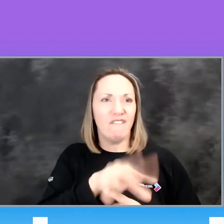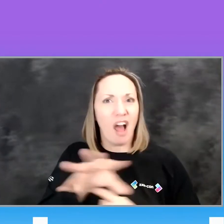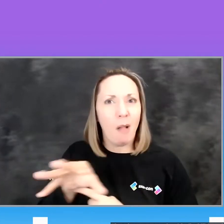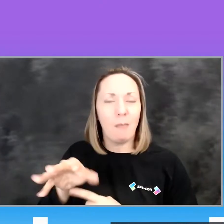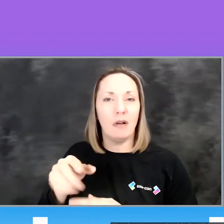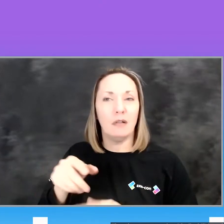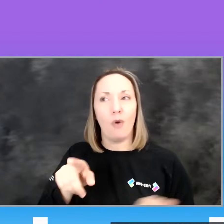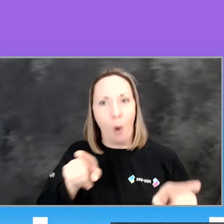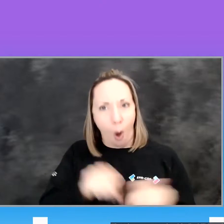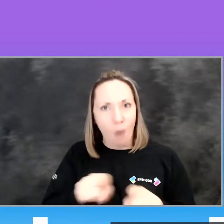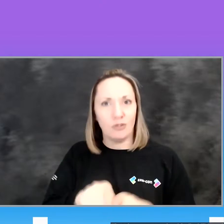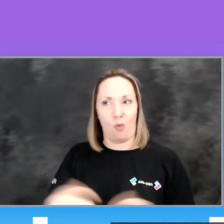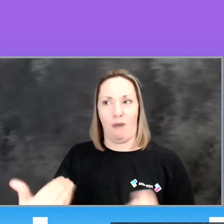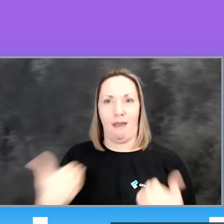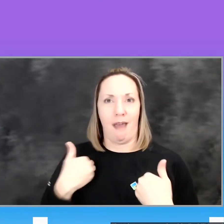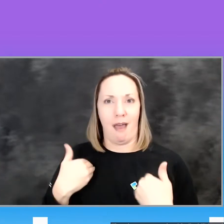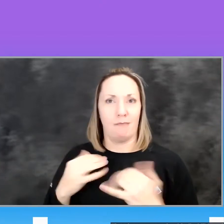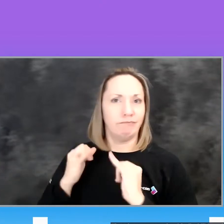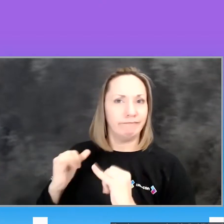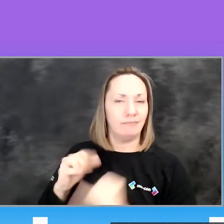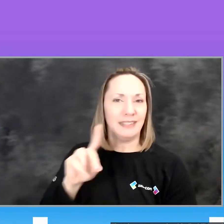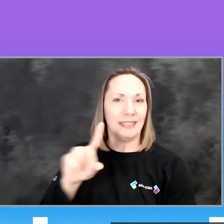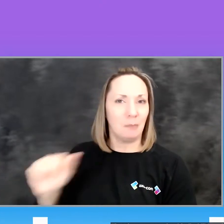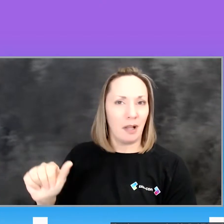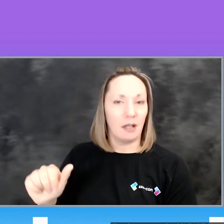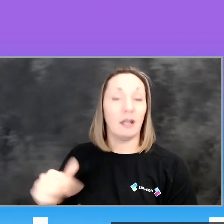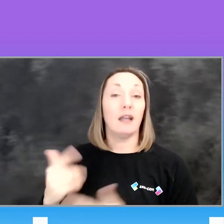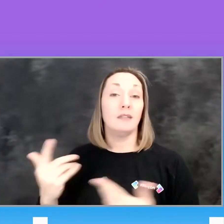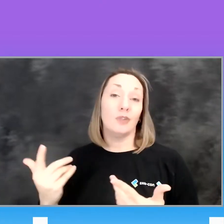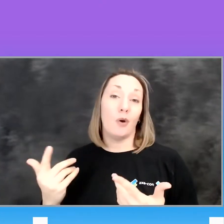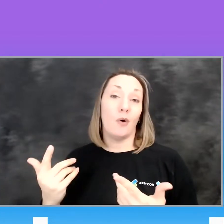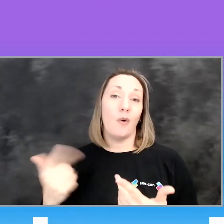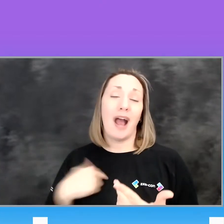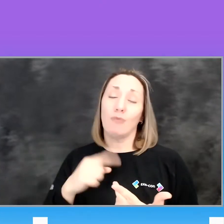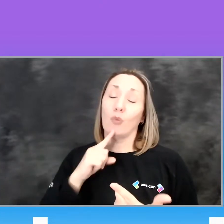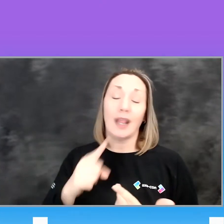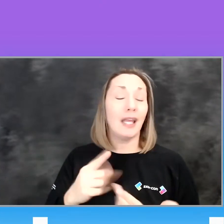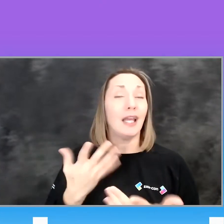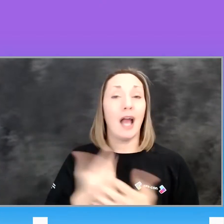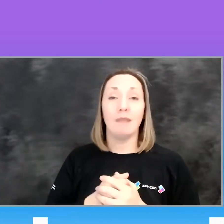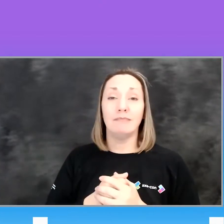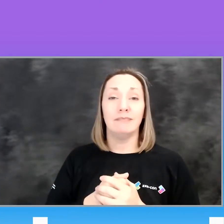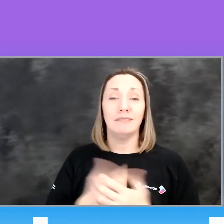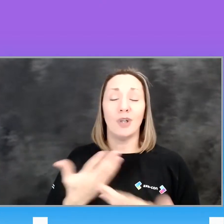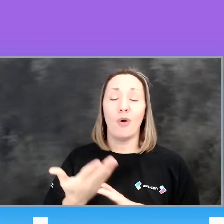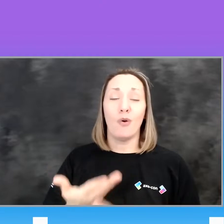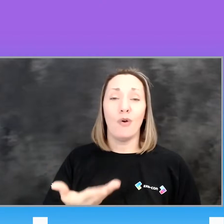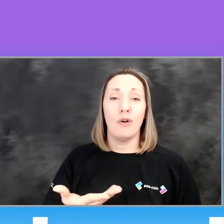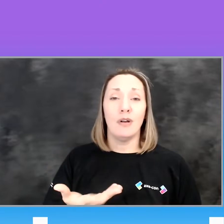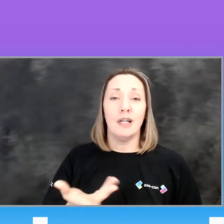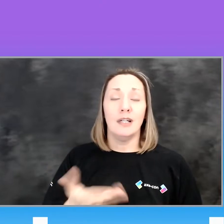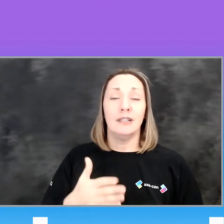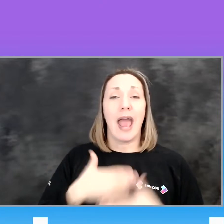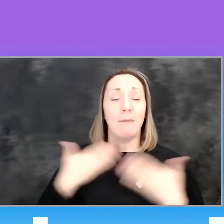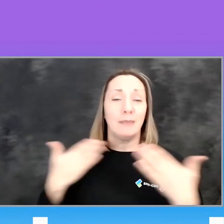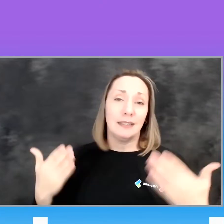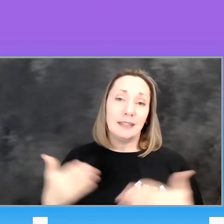also had a disability. And so